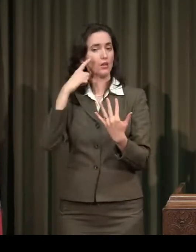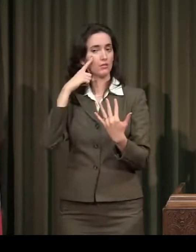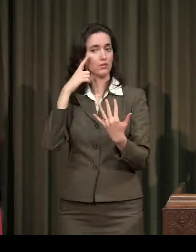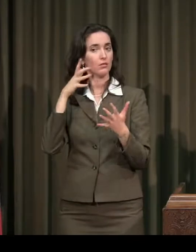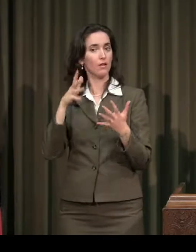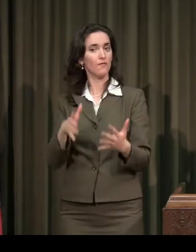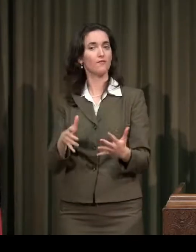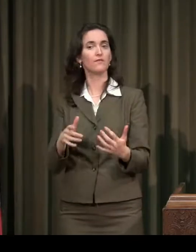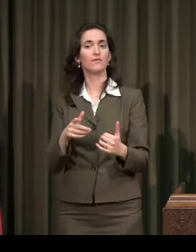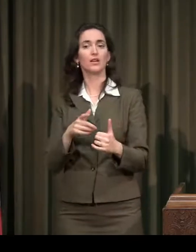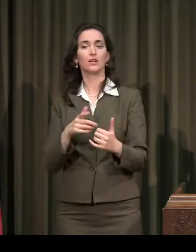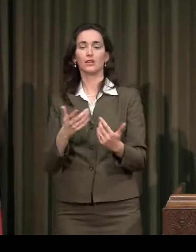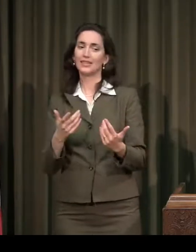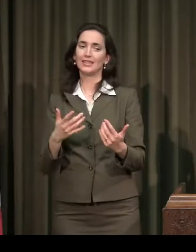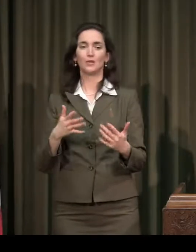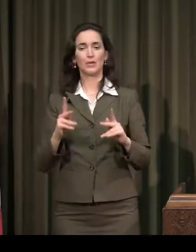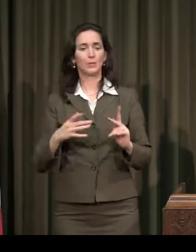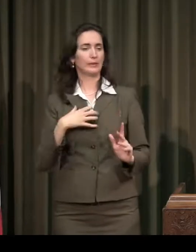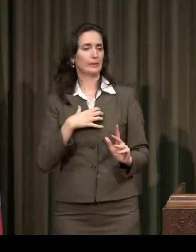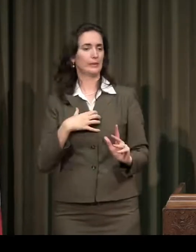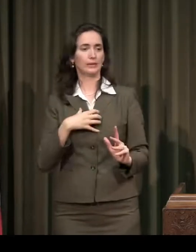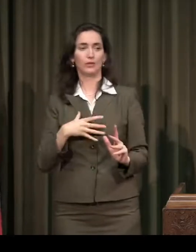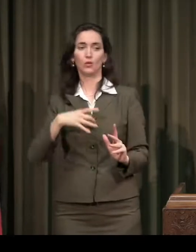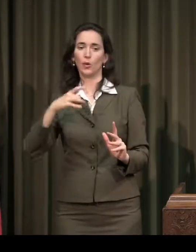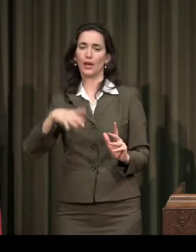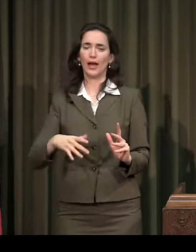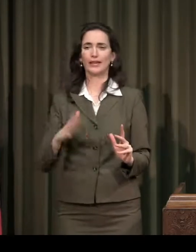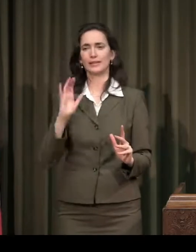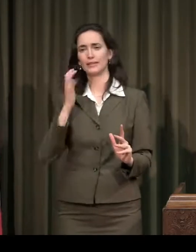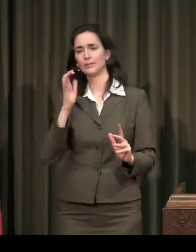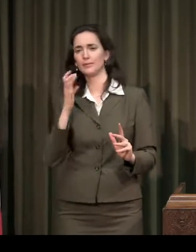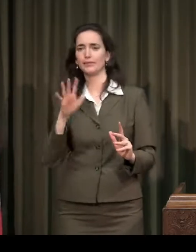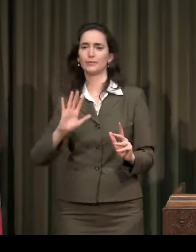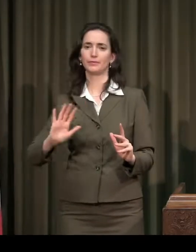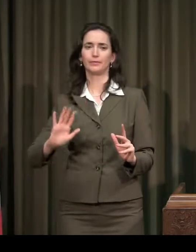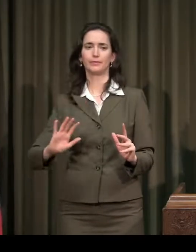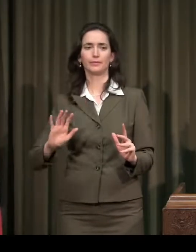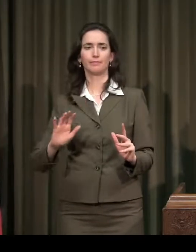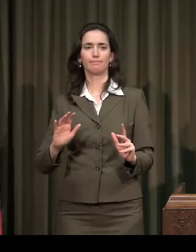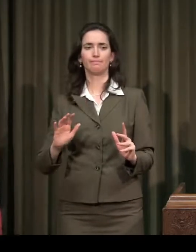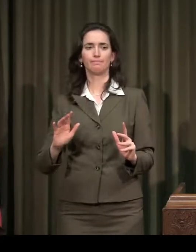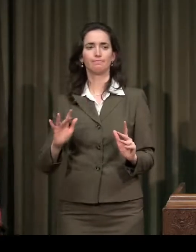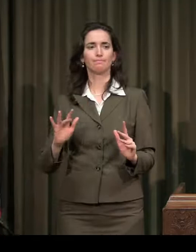is an unpalatable one, one that would certainly not be something that I would